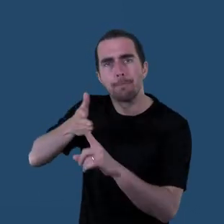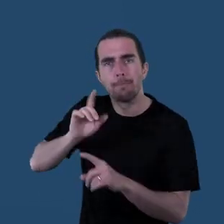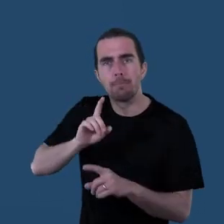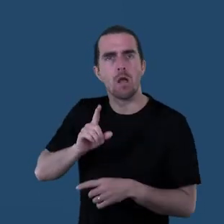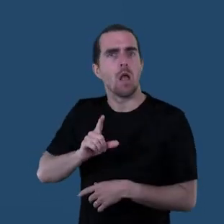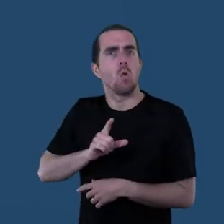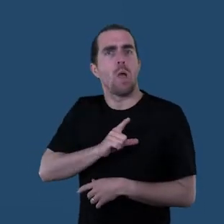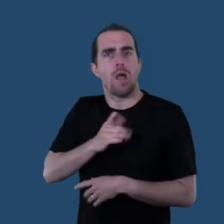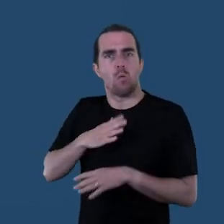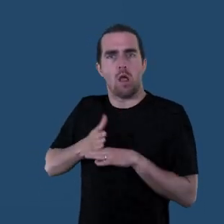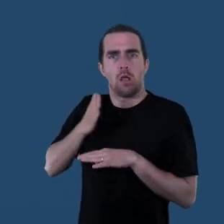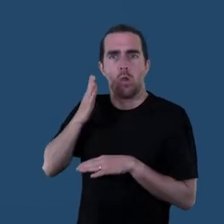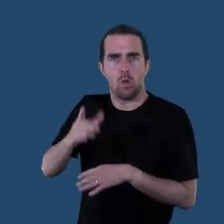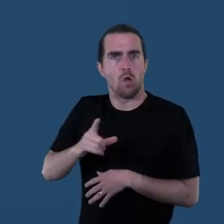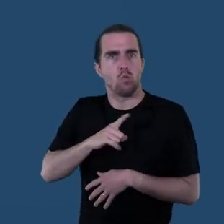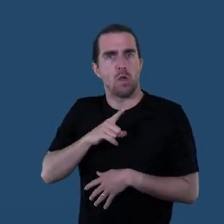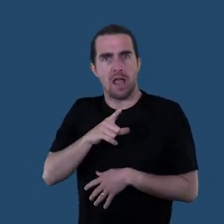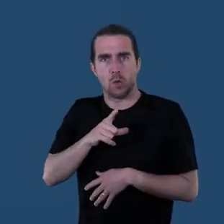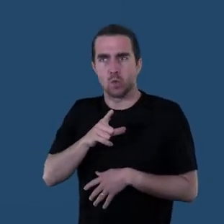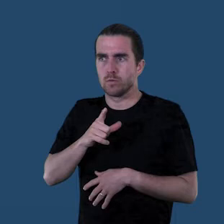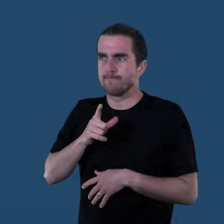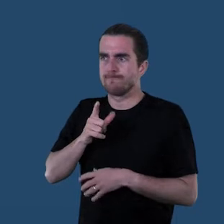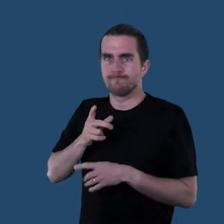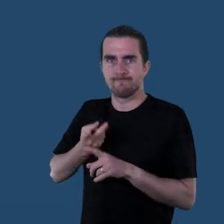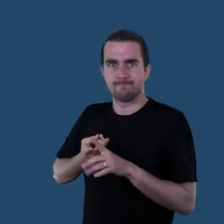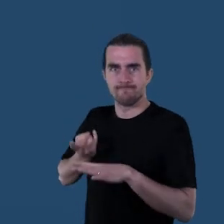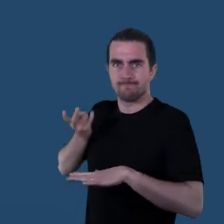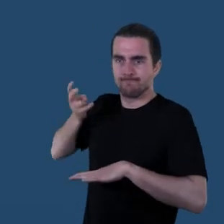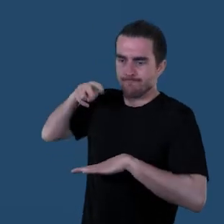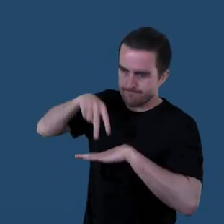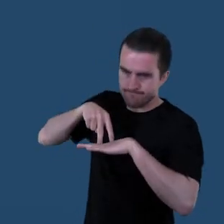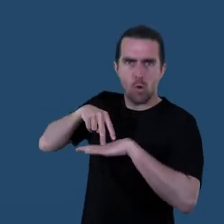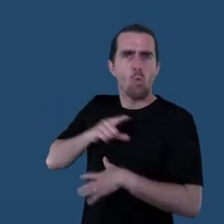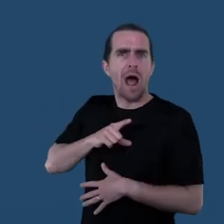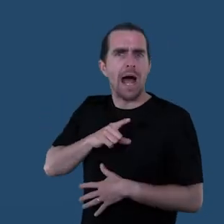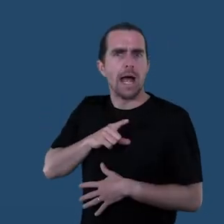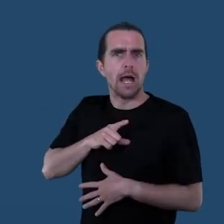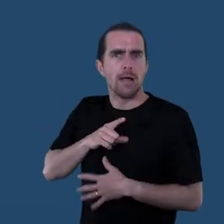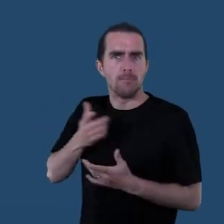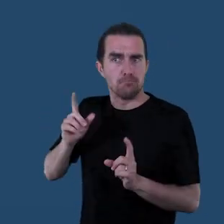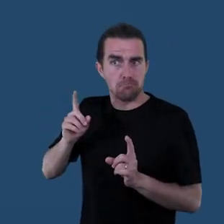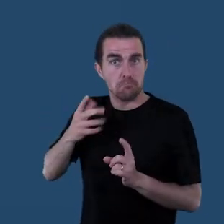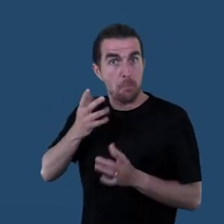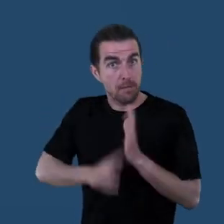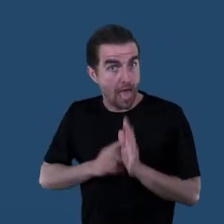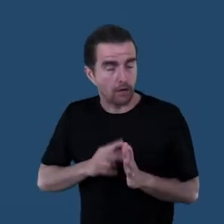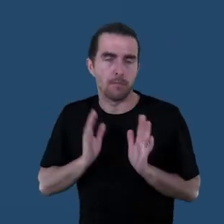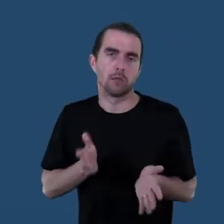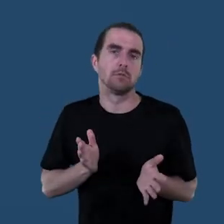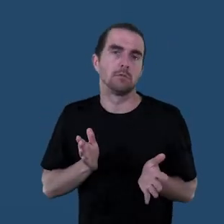Why do you want to set foot on the place in the first place? What do you want to learn? So, you'd need to have a plan.